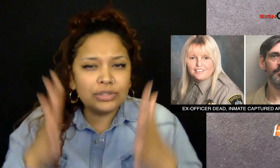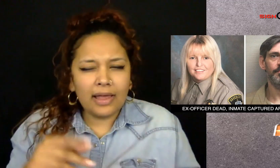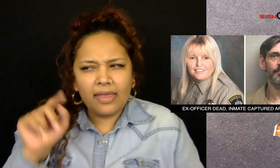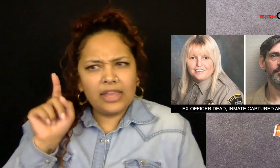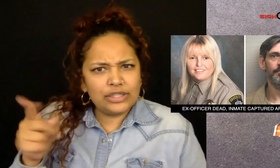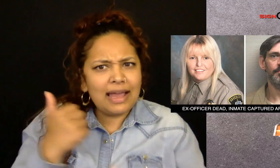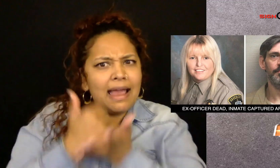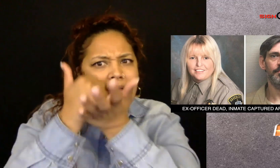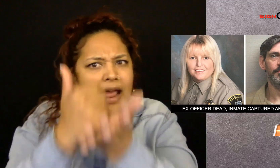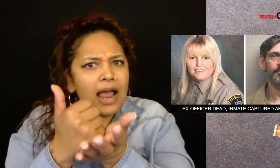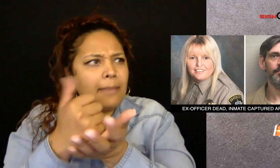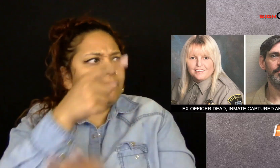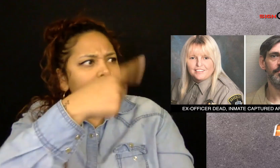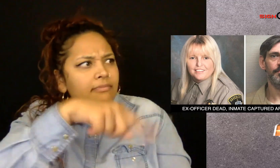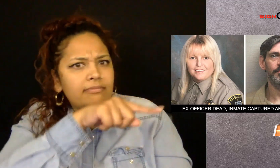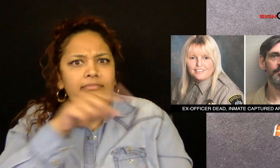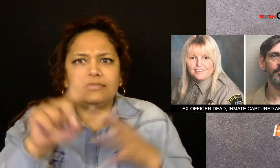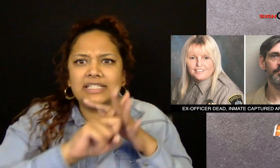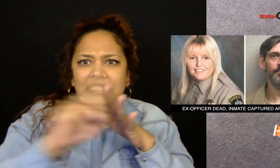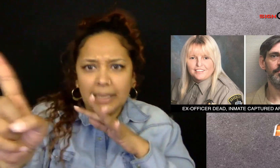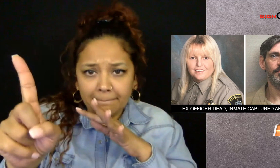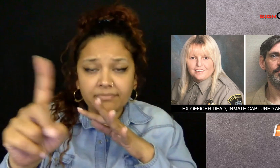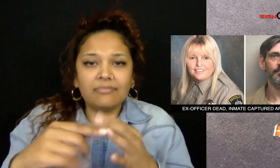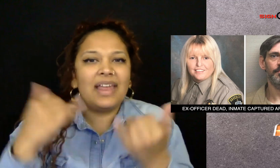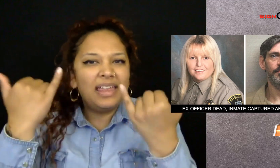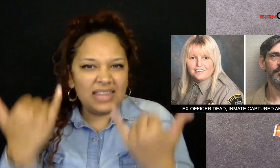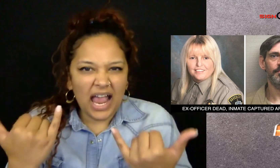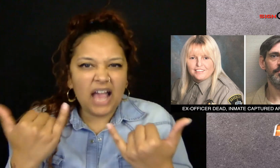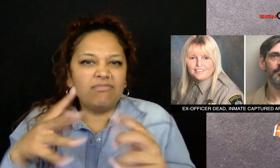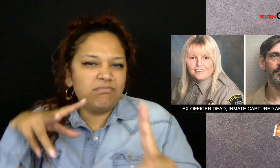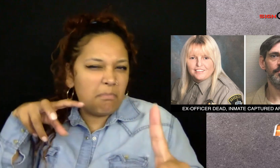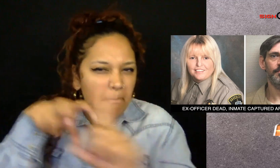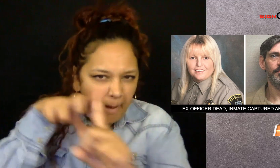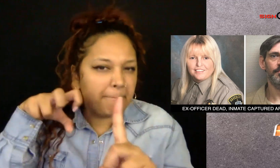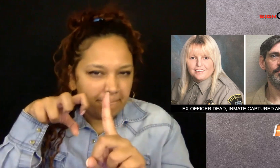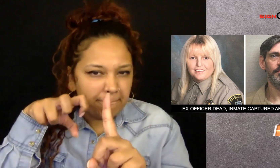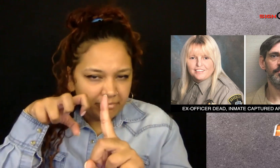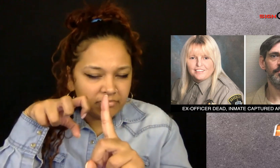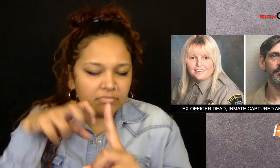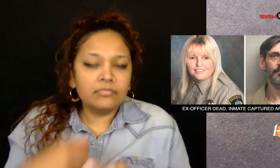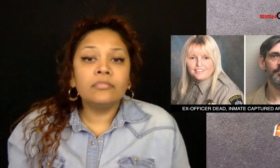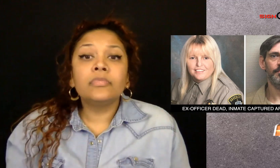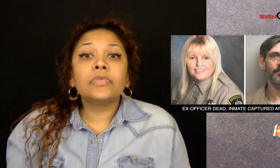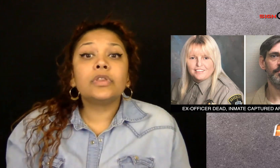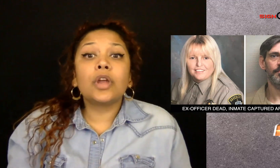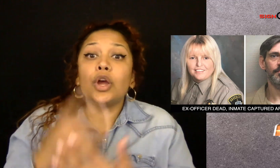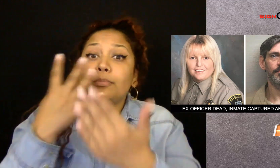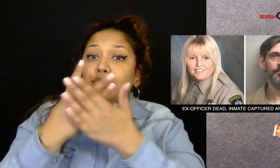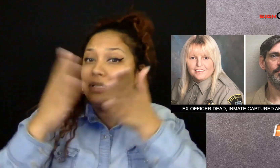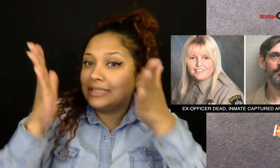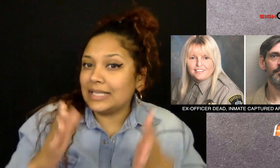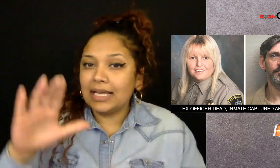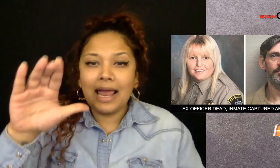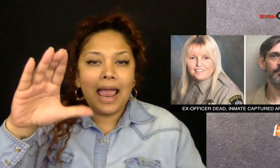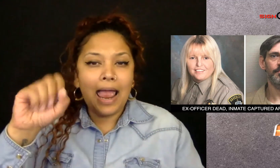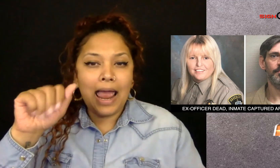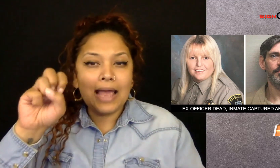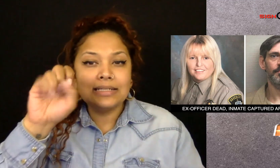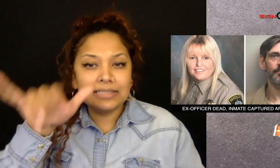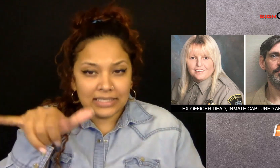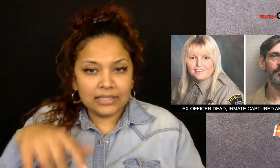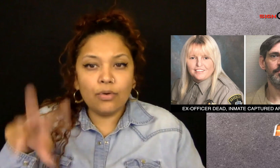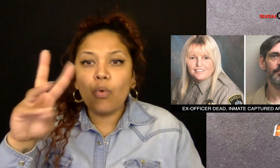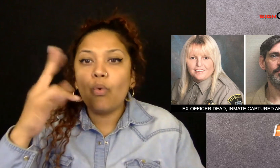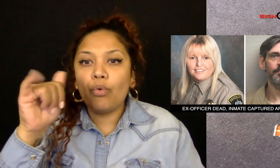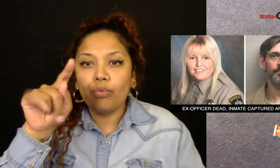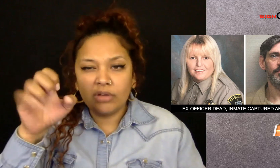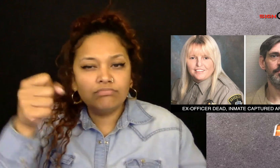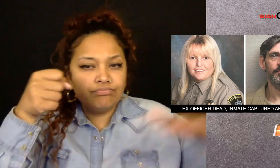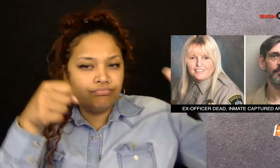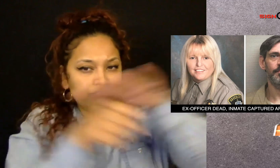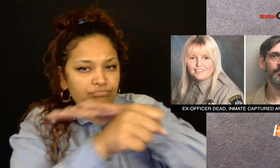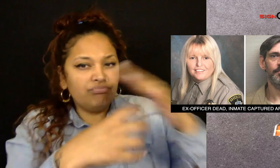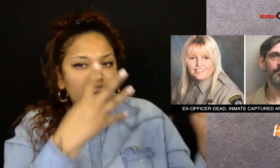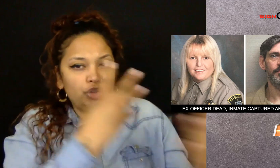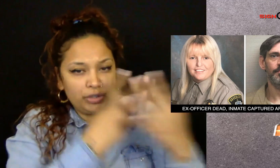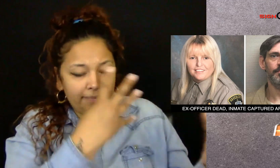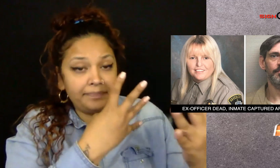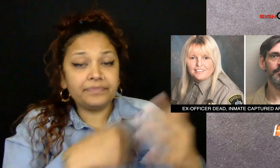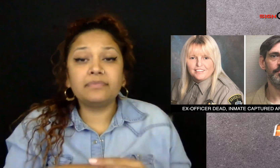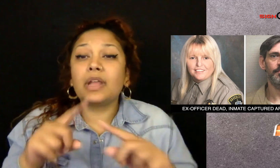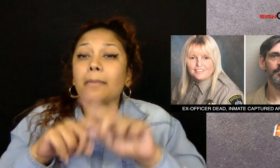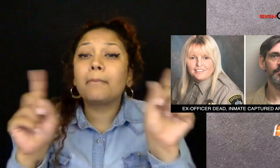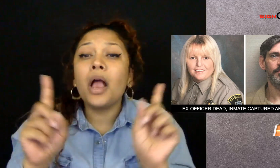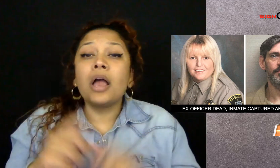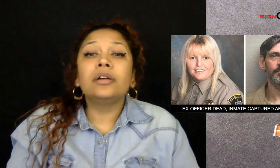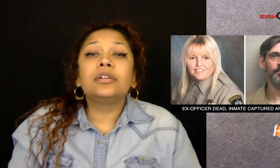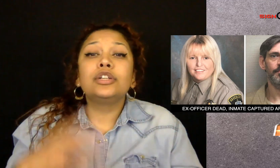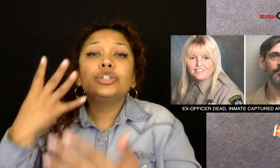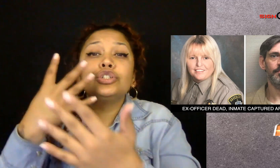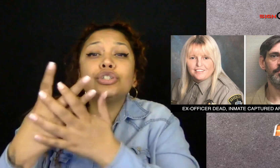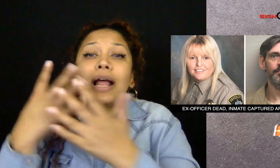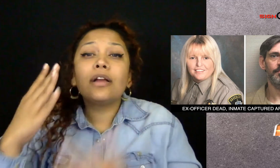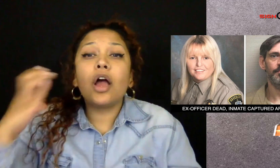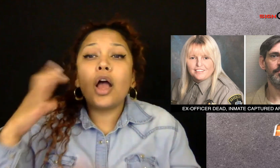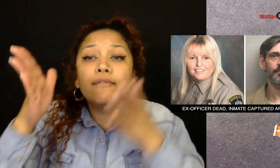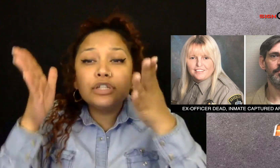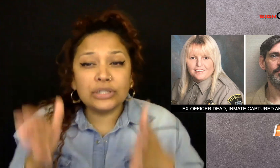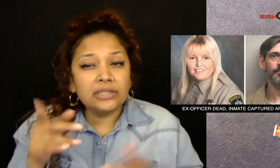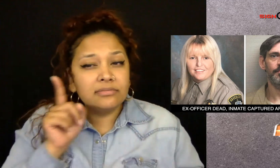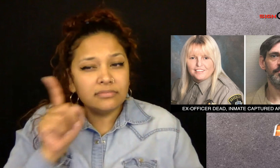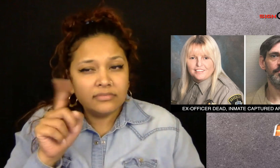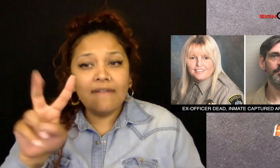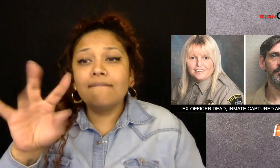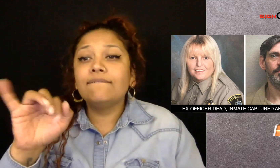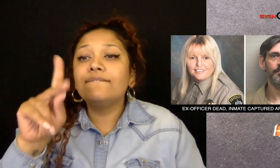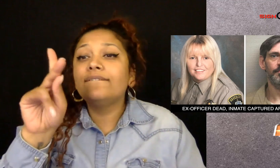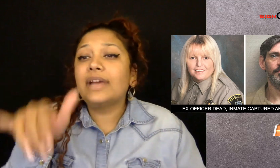helped escape is over the inmate Casey White is in custody but corrections